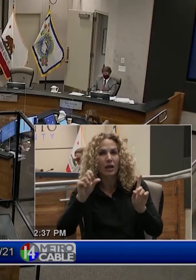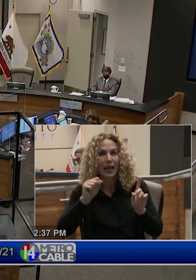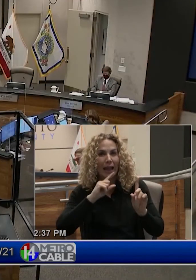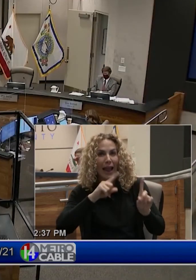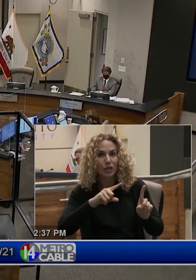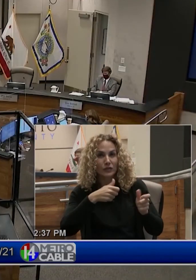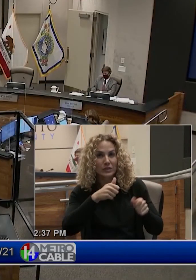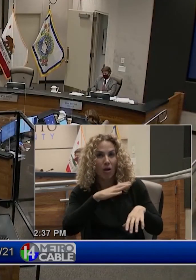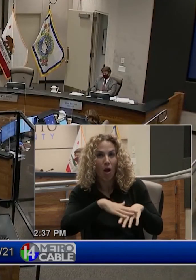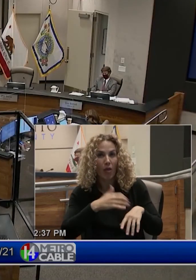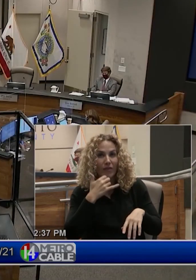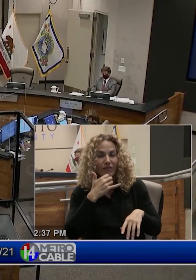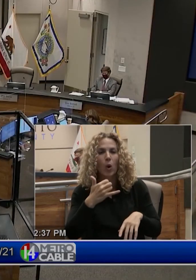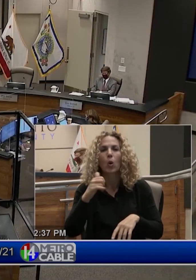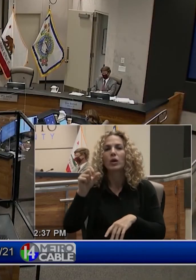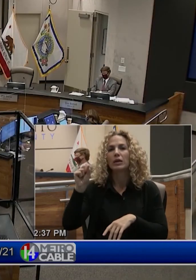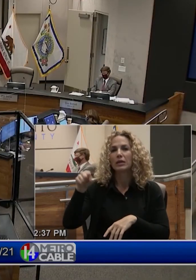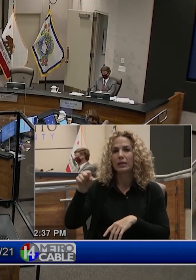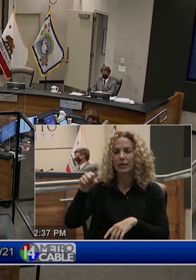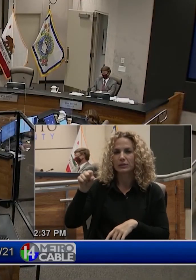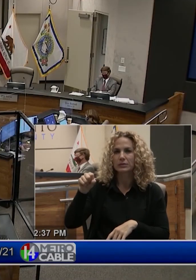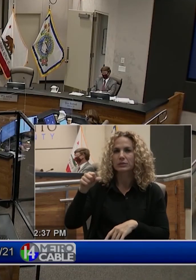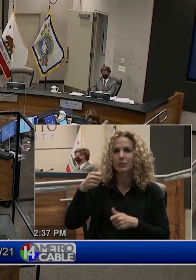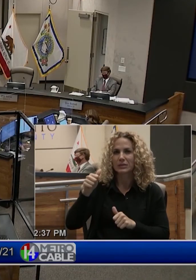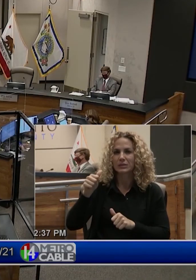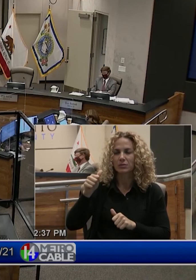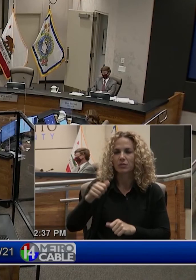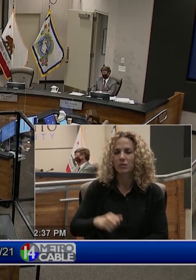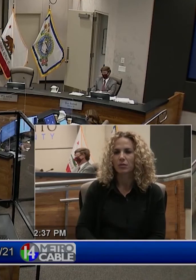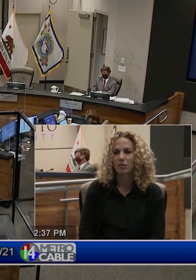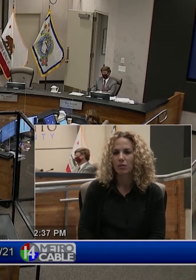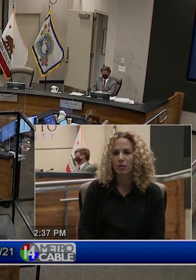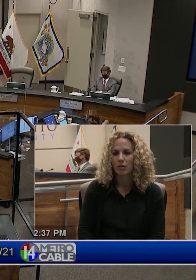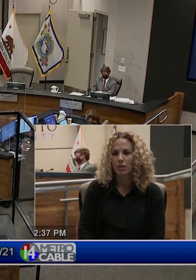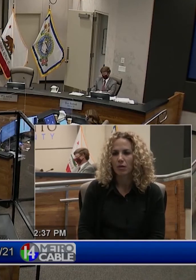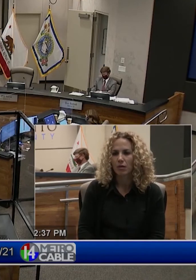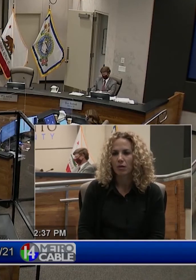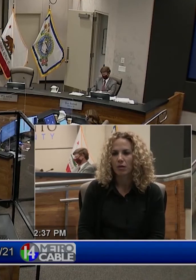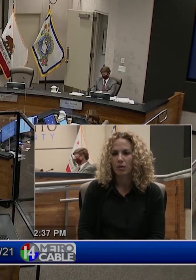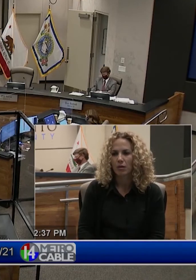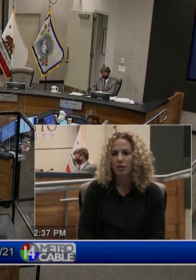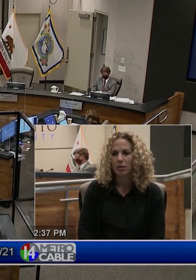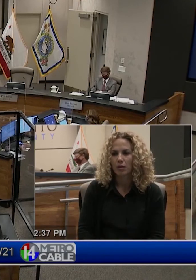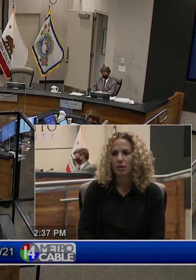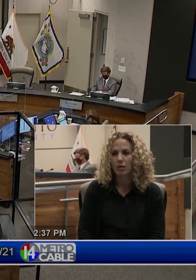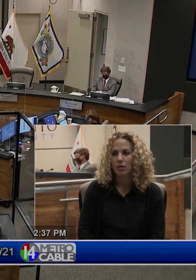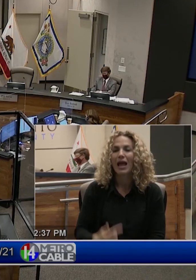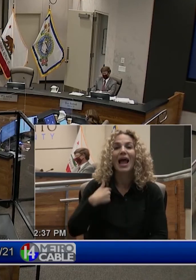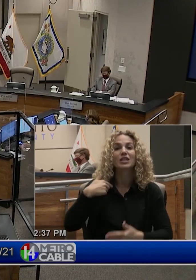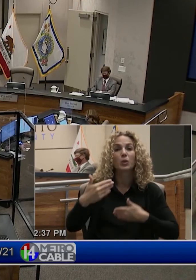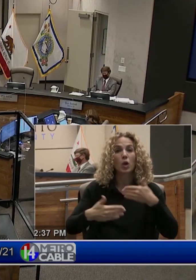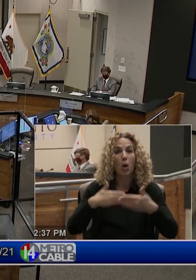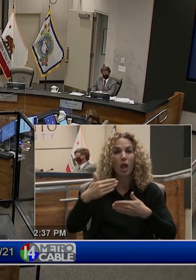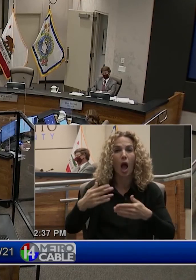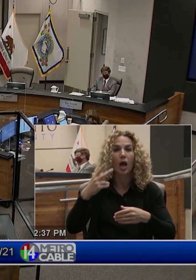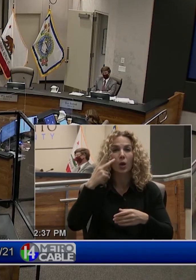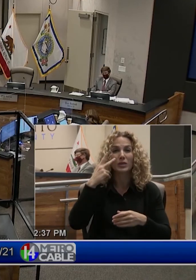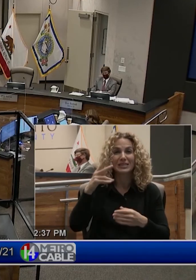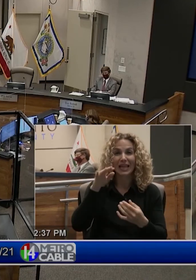HE STILL ON? >> YES.